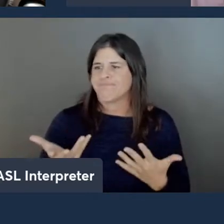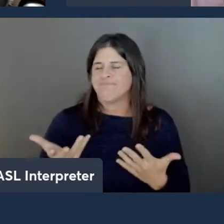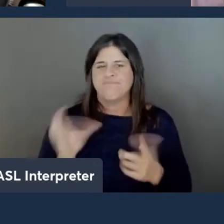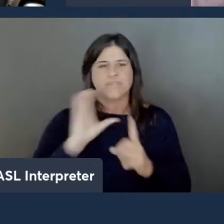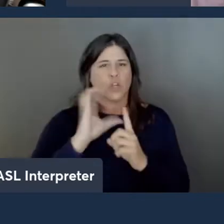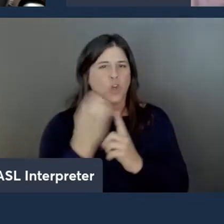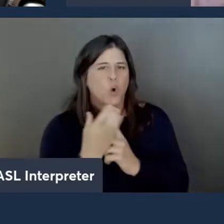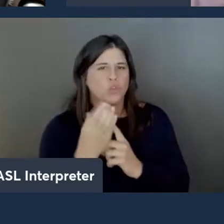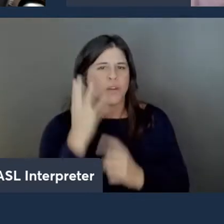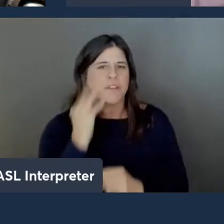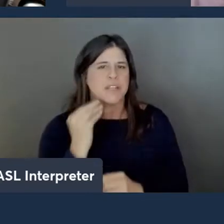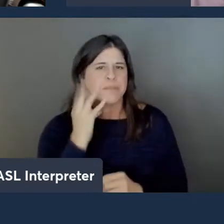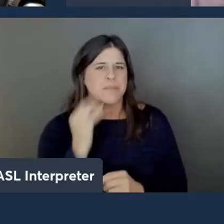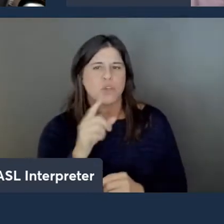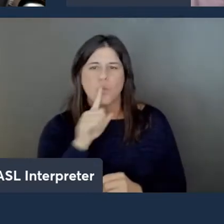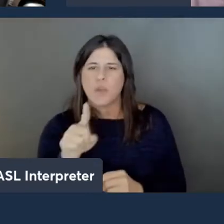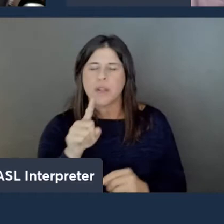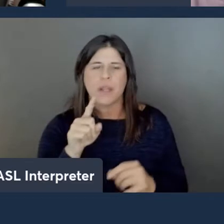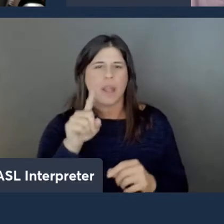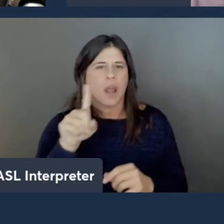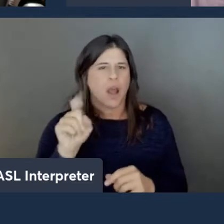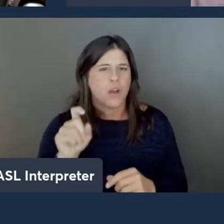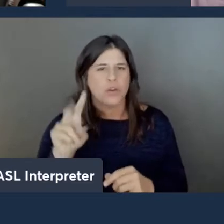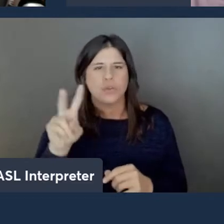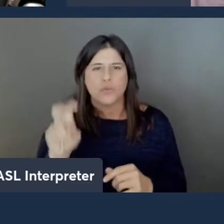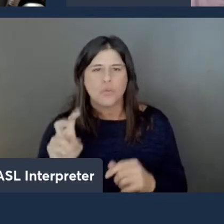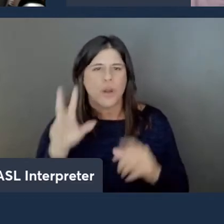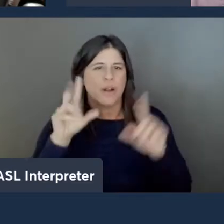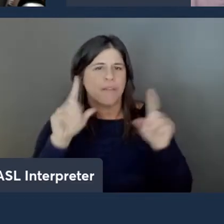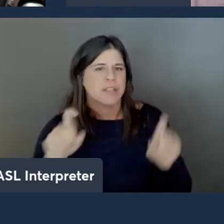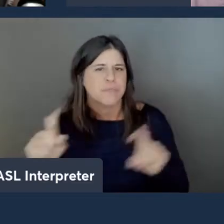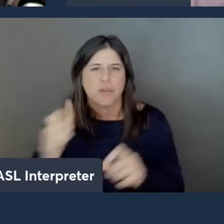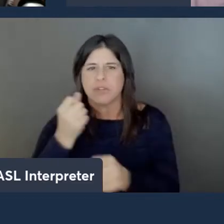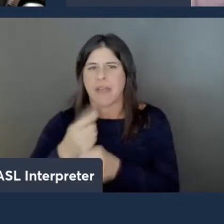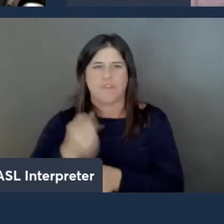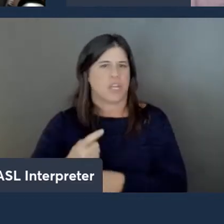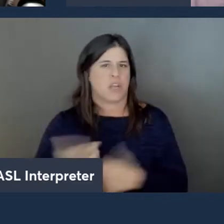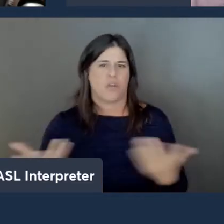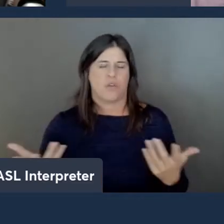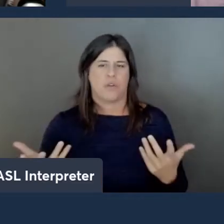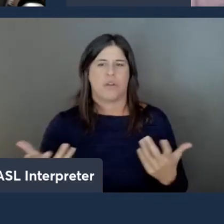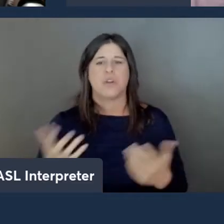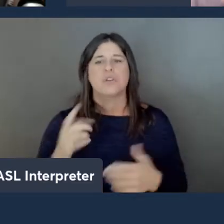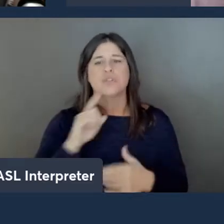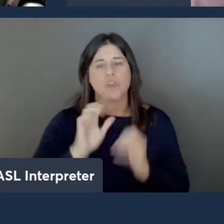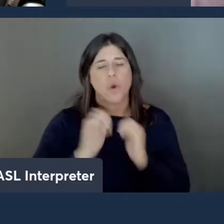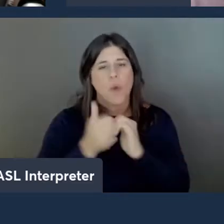that do literally hundreds of experiments per year. So the way that it works within Evidently